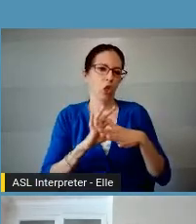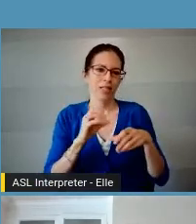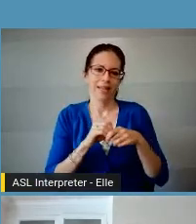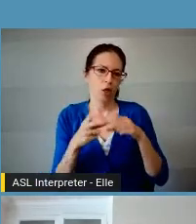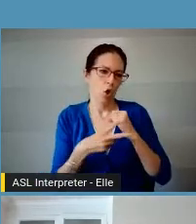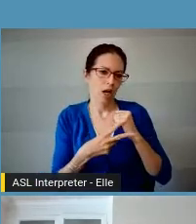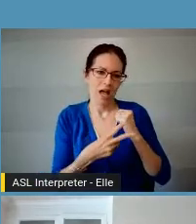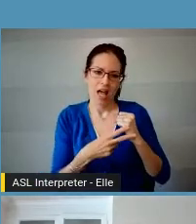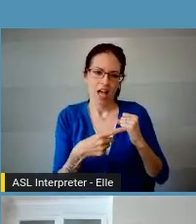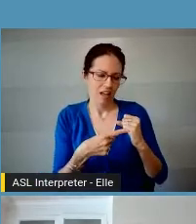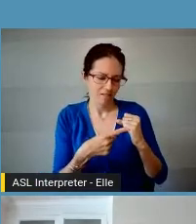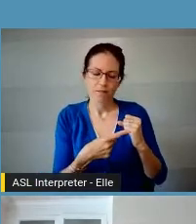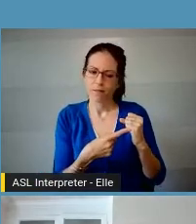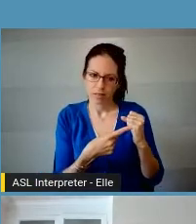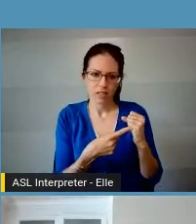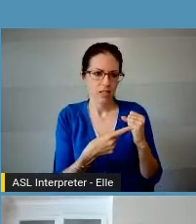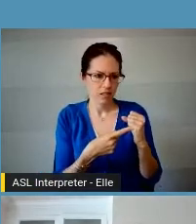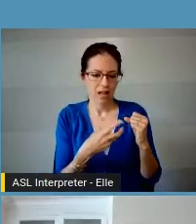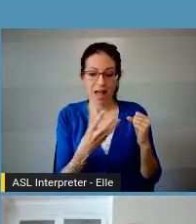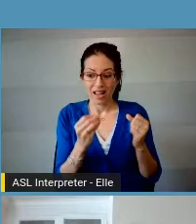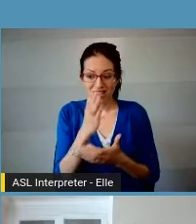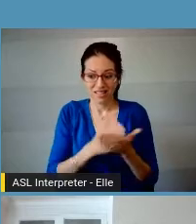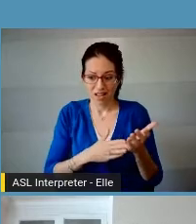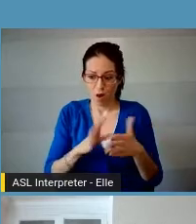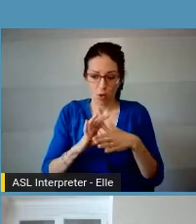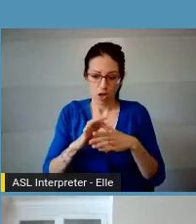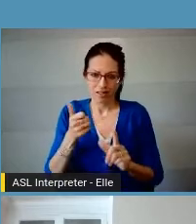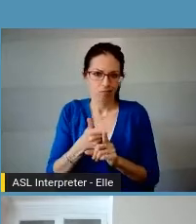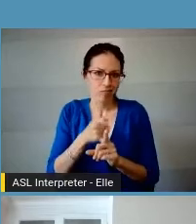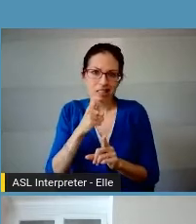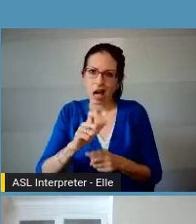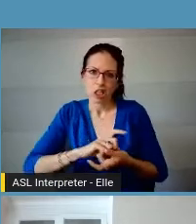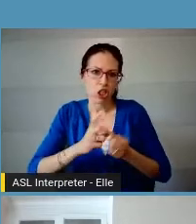and stuff that is also not digitized in our collections of the summer I have an intern